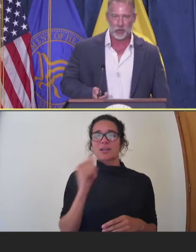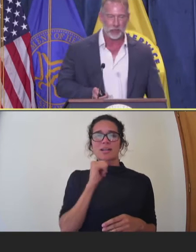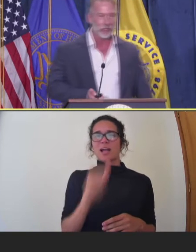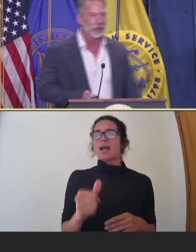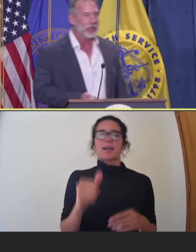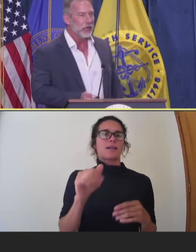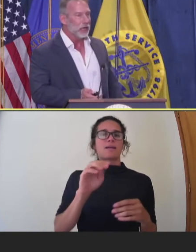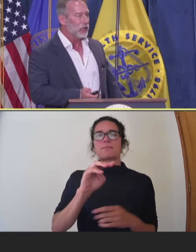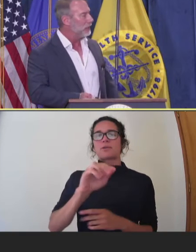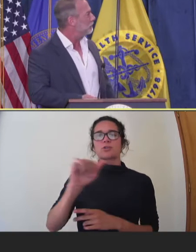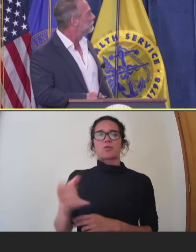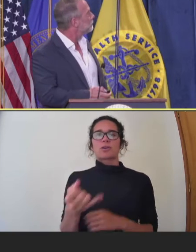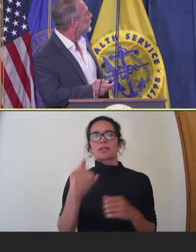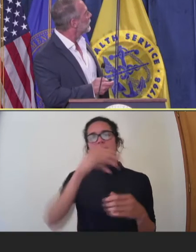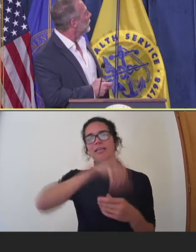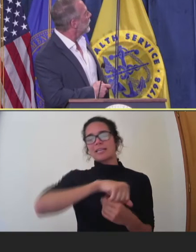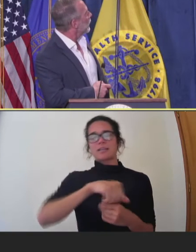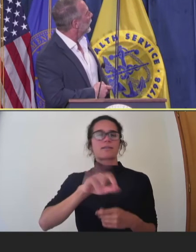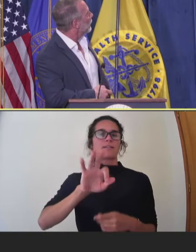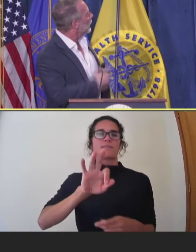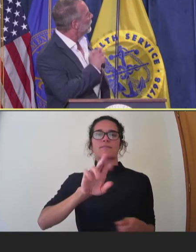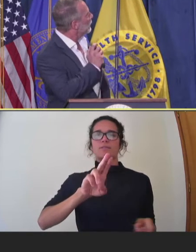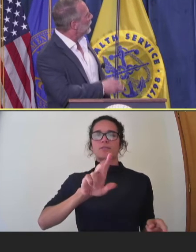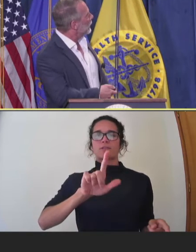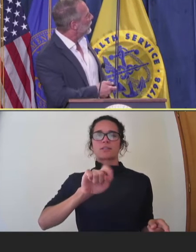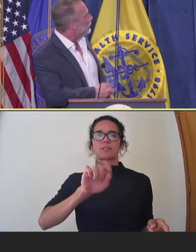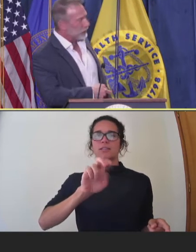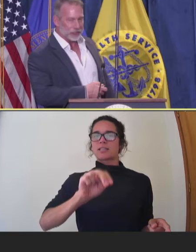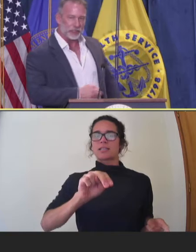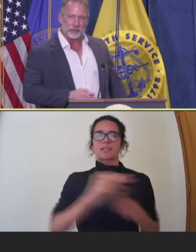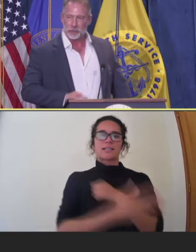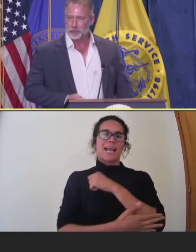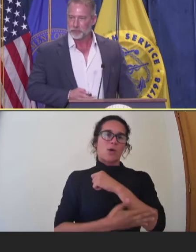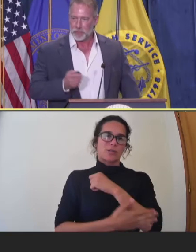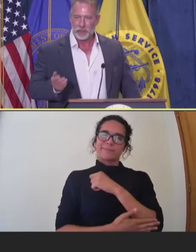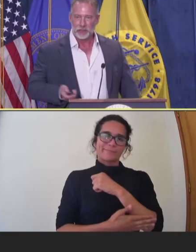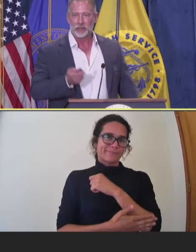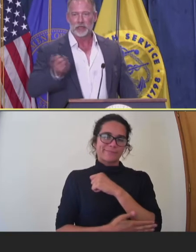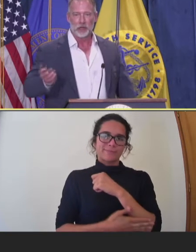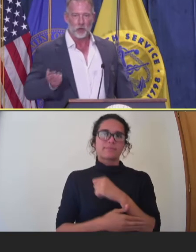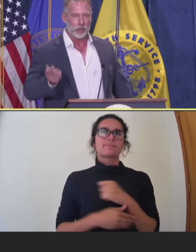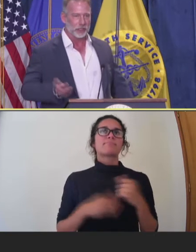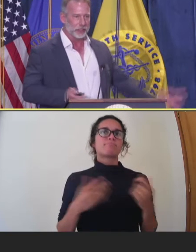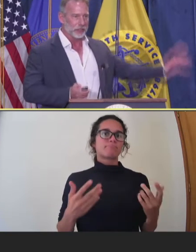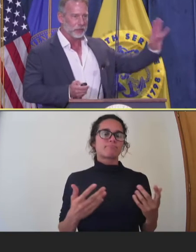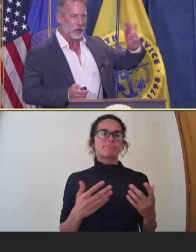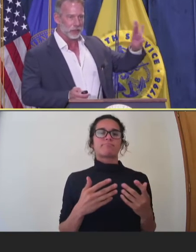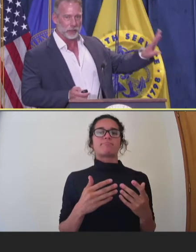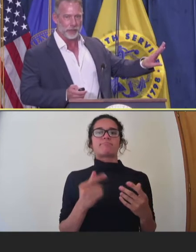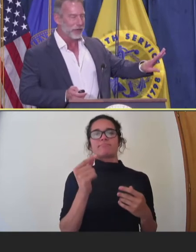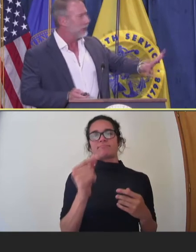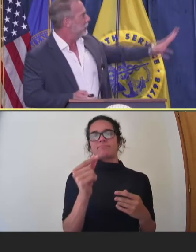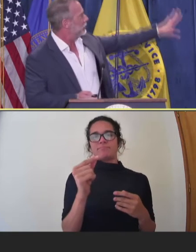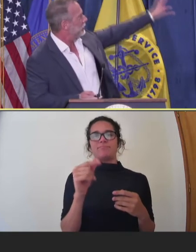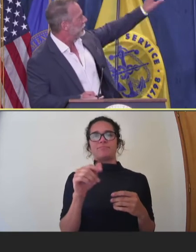County. And just a little orientation, I'm going to talk a little bit about EHE. These